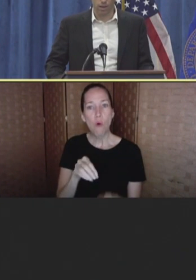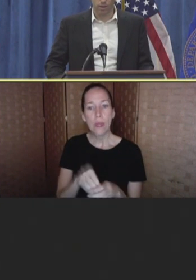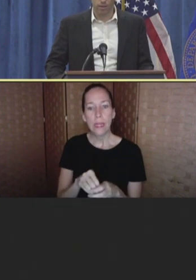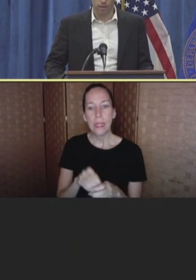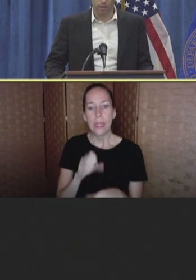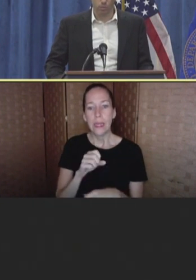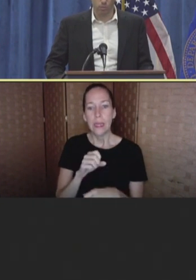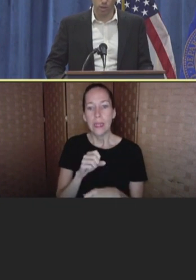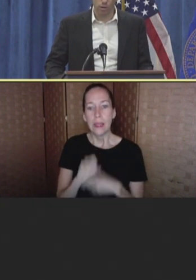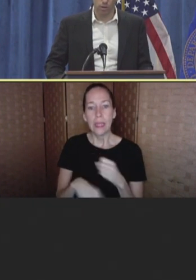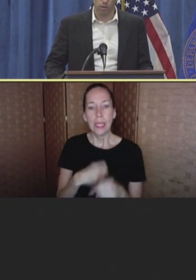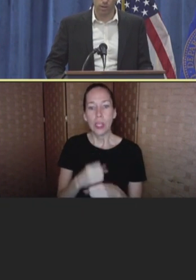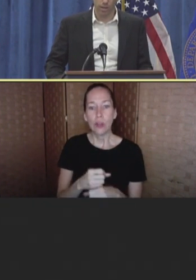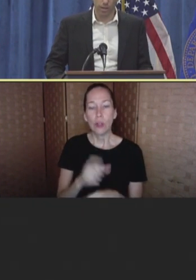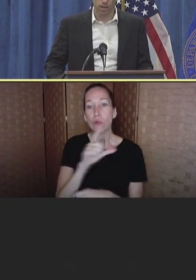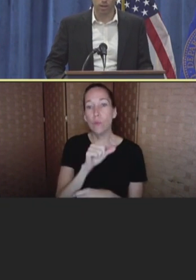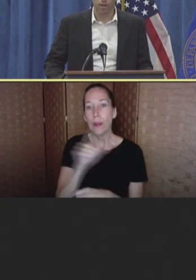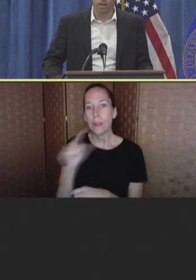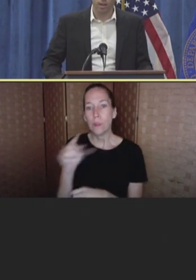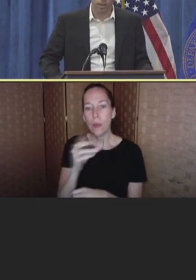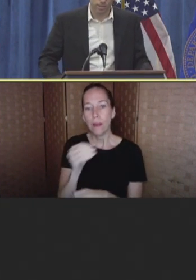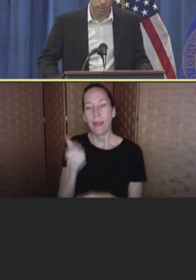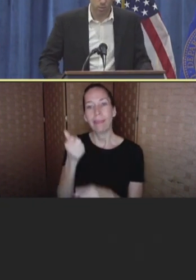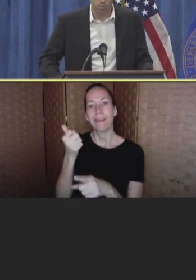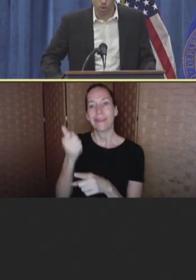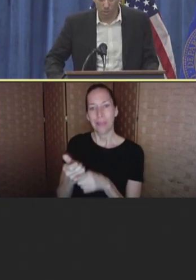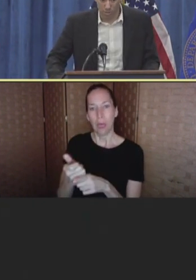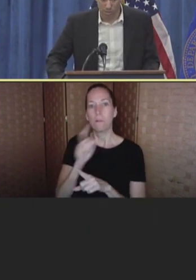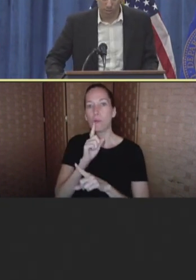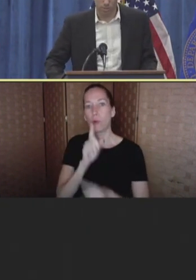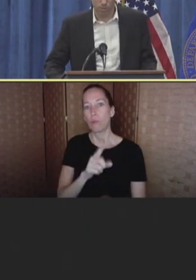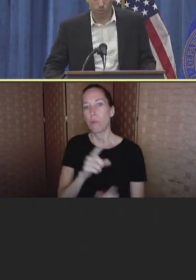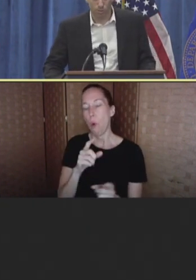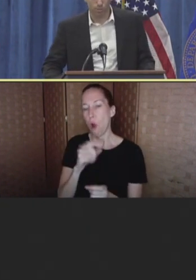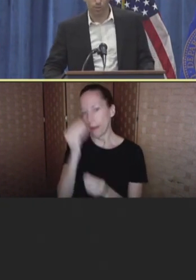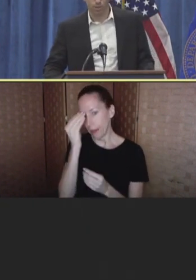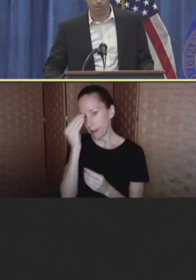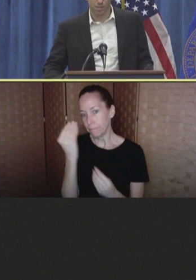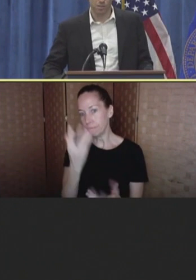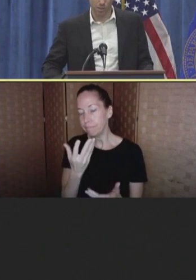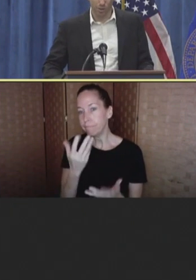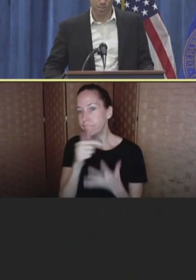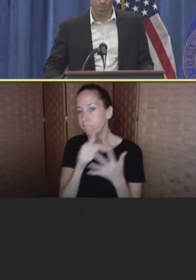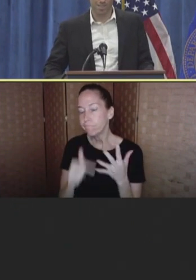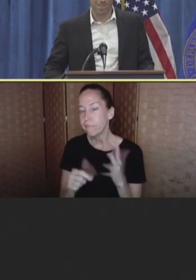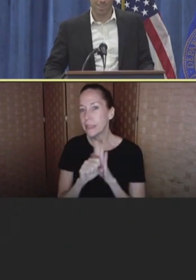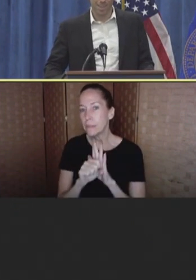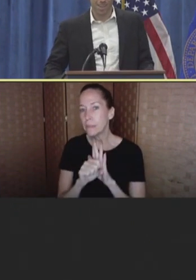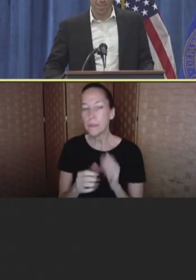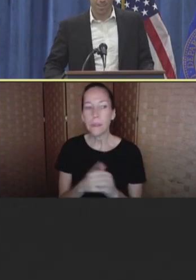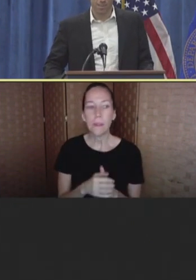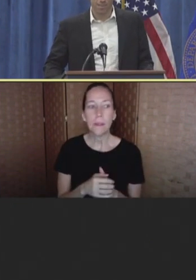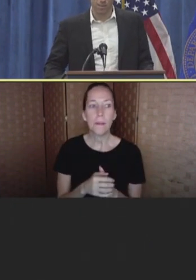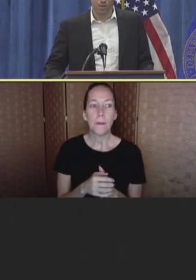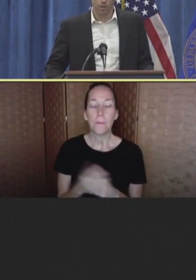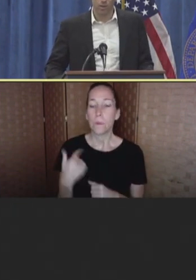And when you look into the data as epidemiologists, but also as a physiologist, that looking on